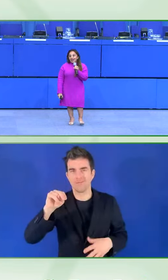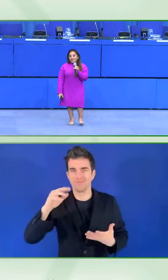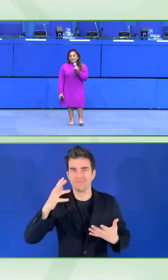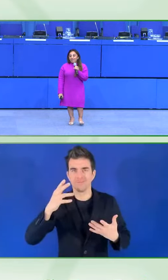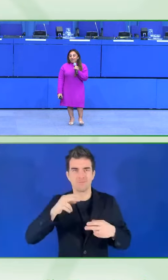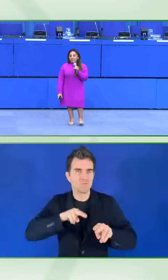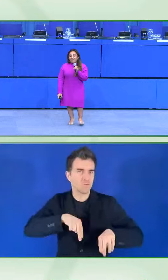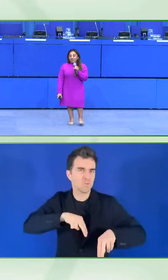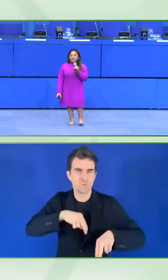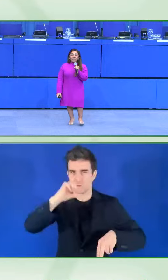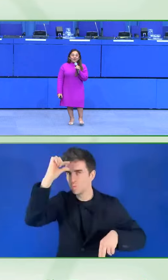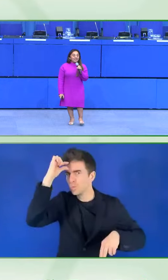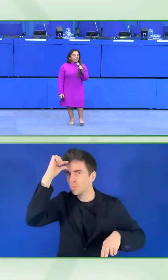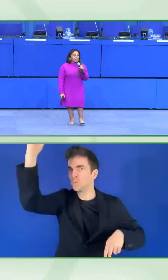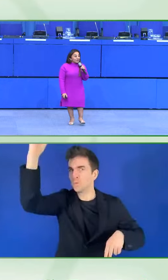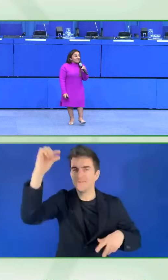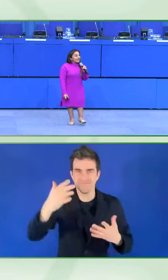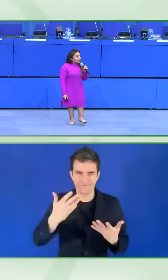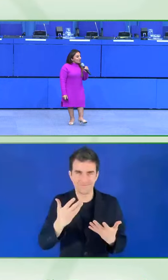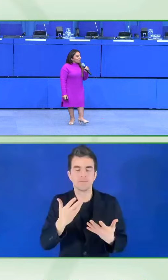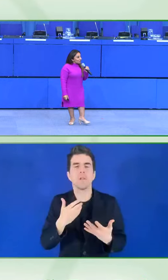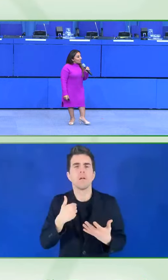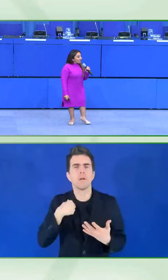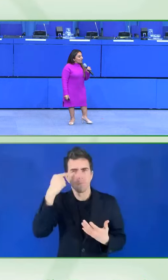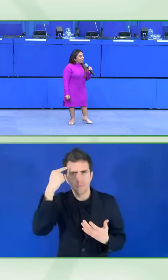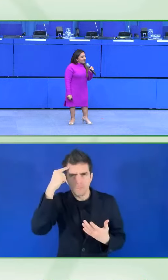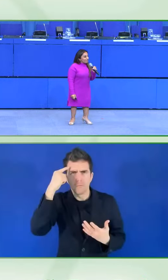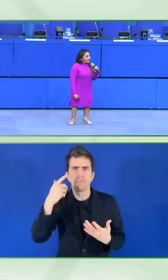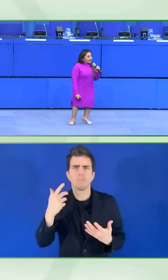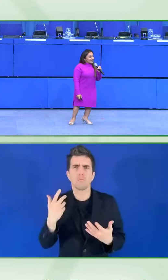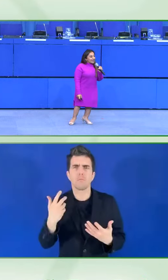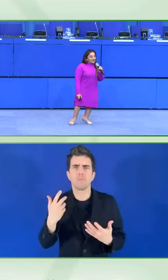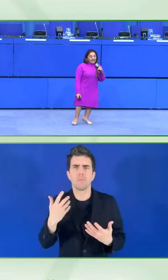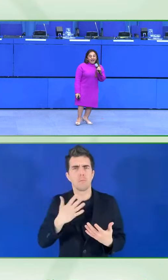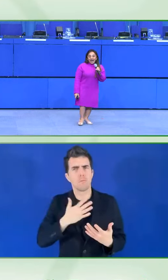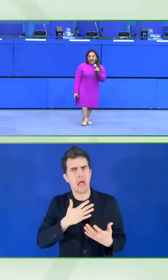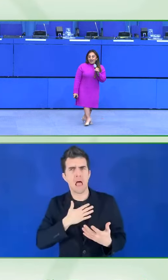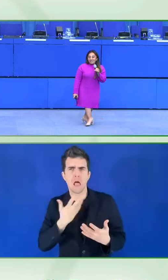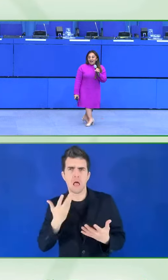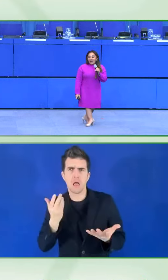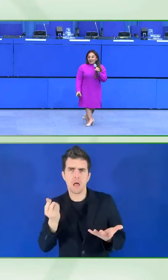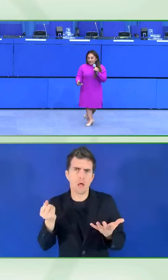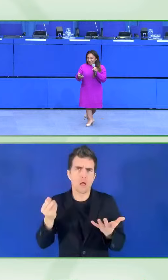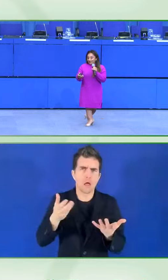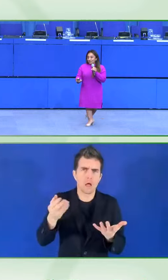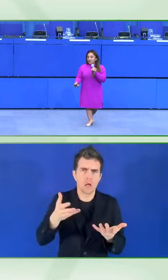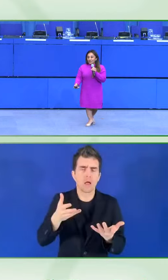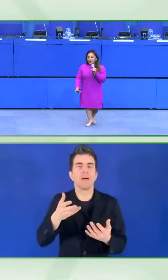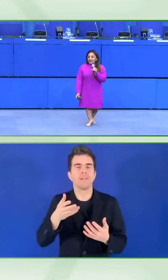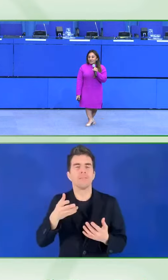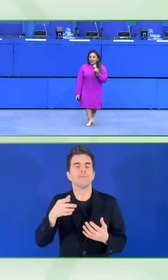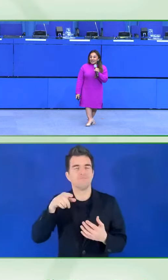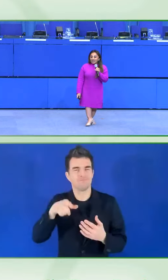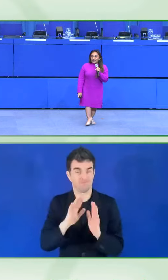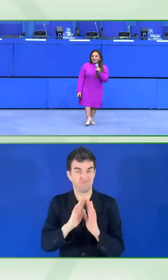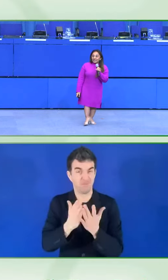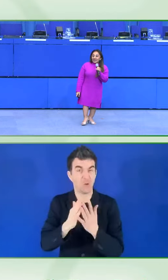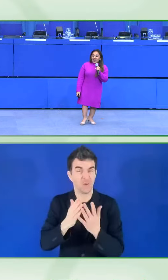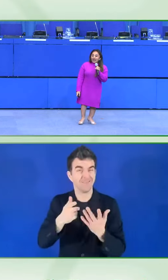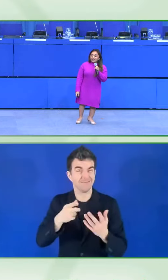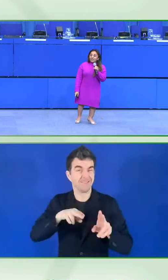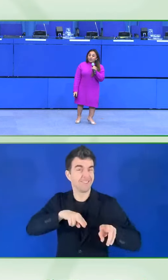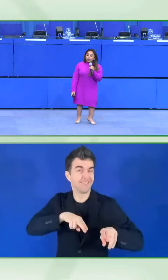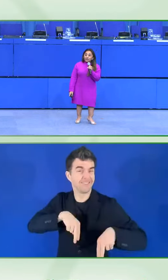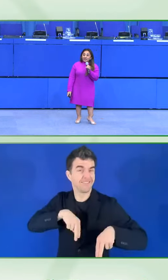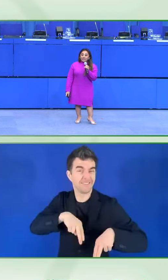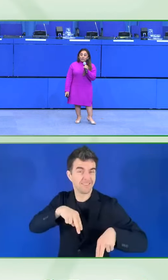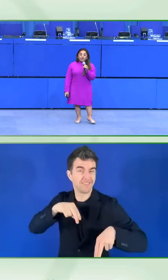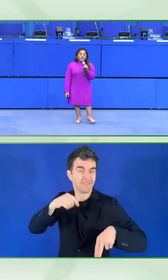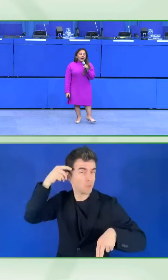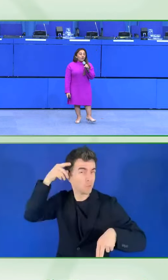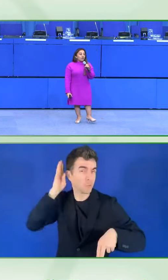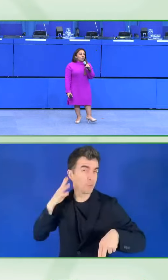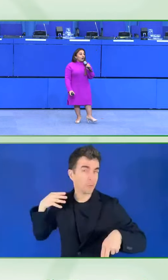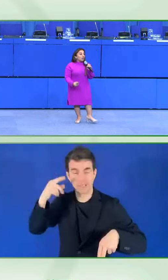I went to a special needs primary school, because that is what inclusion was.